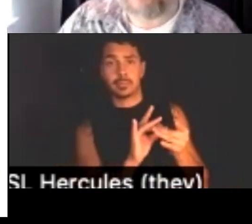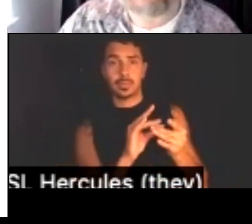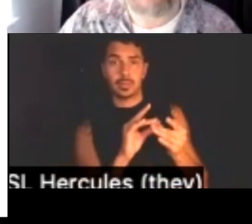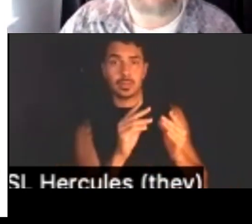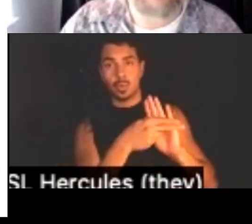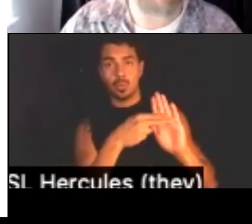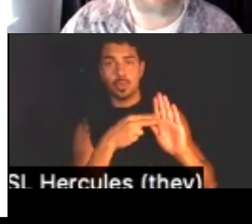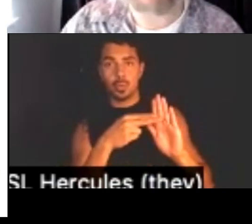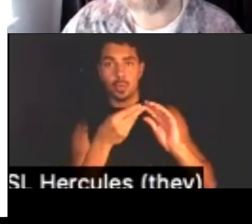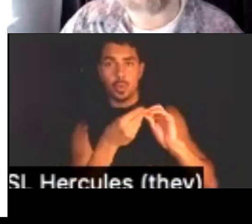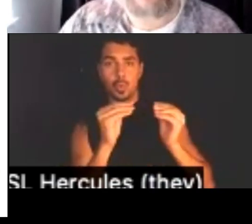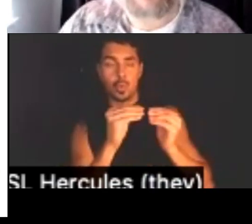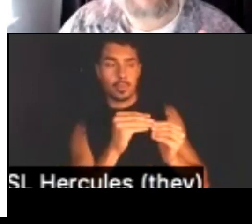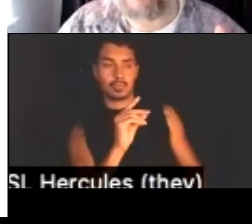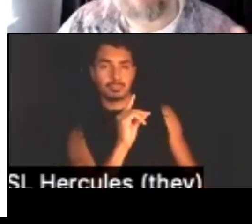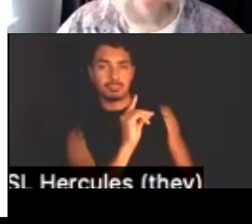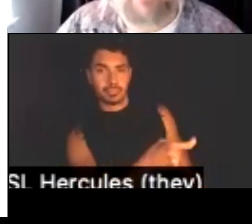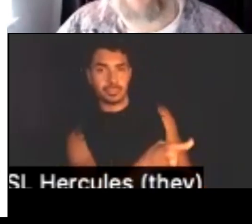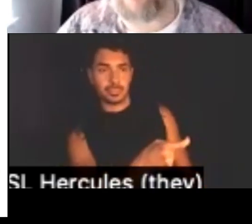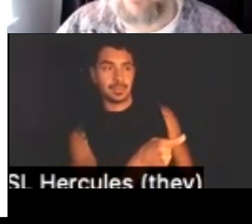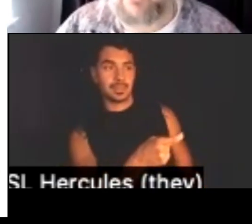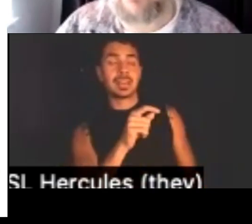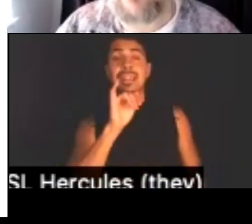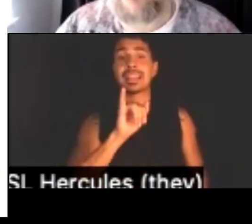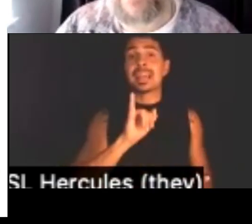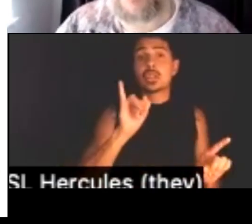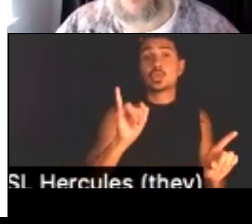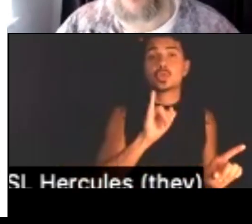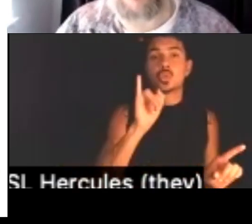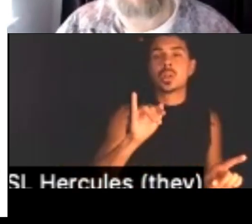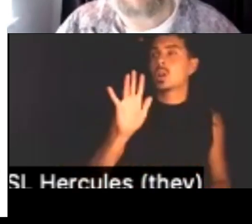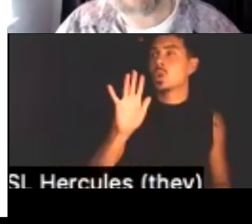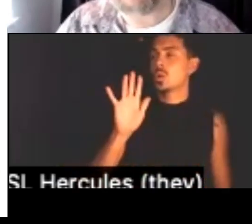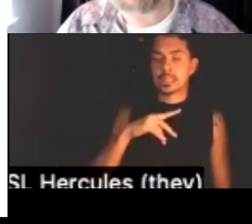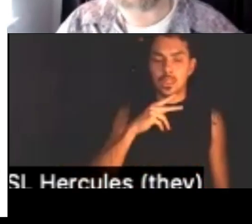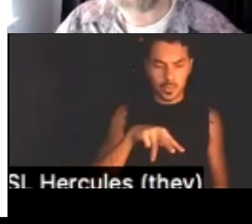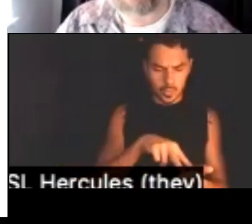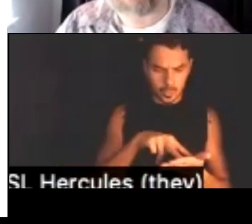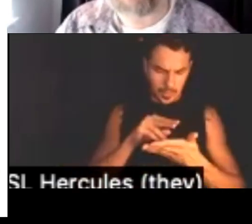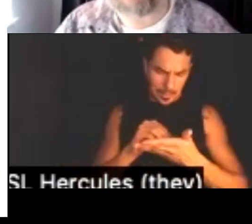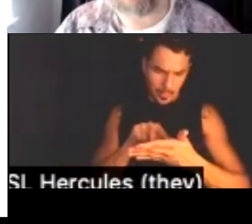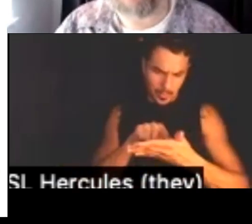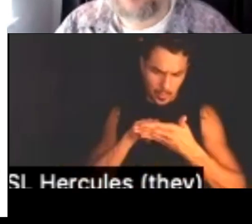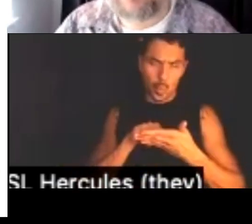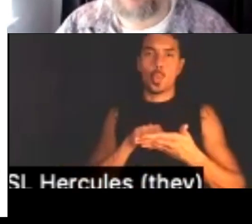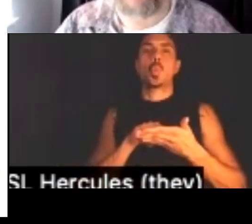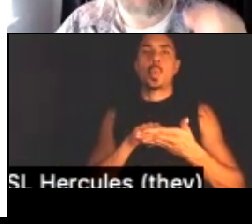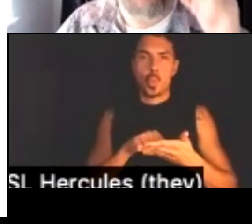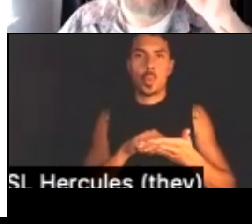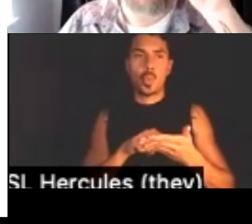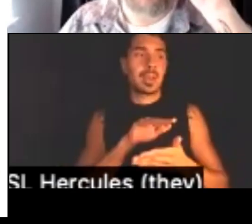that insurance company could deny paying for all of that care. So that's a huge challenge for folks